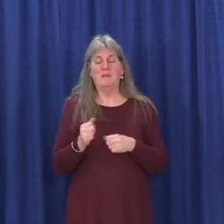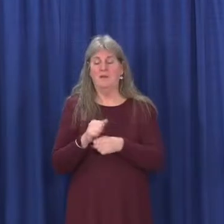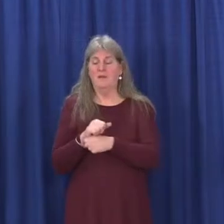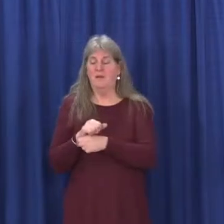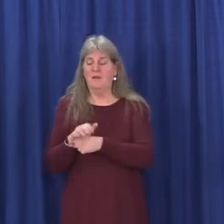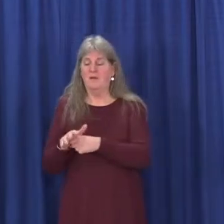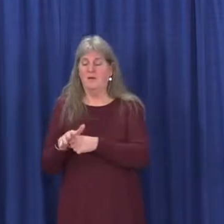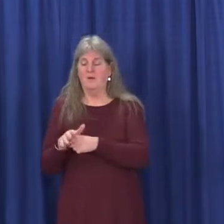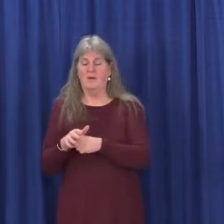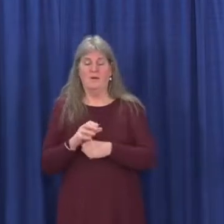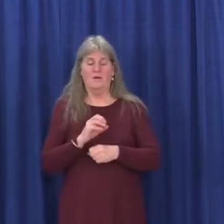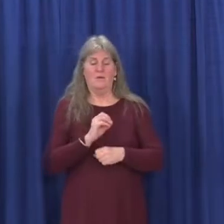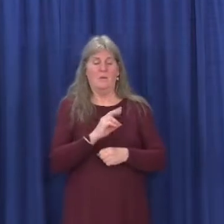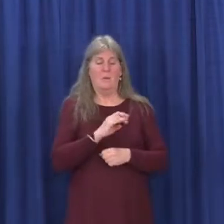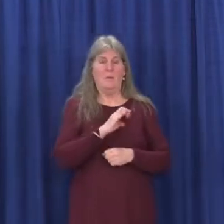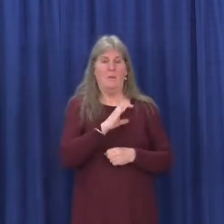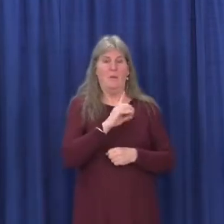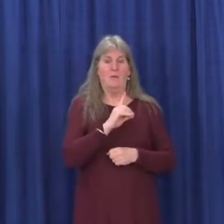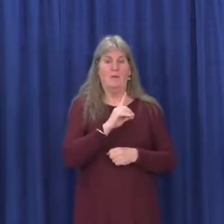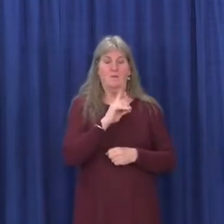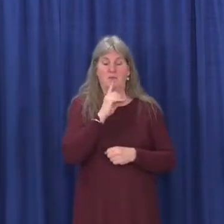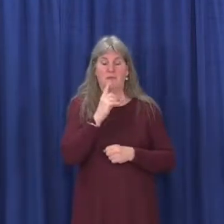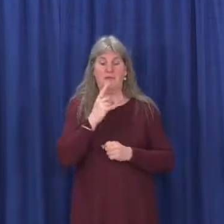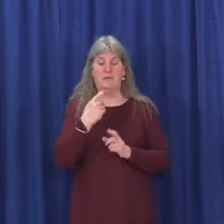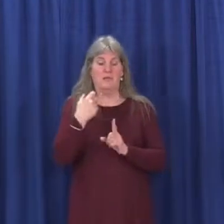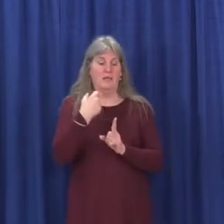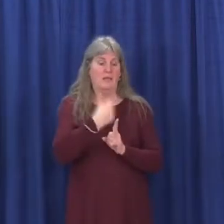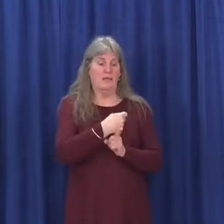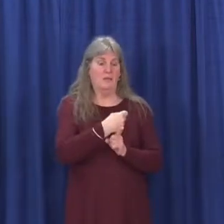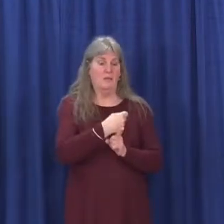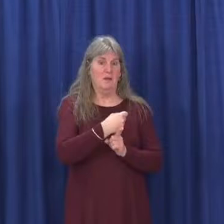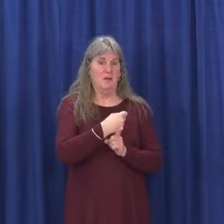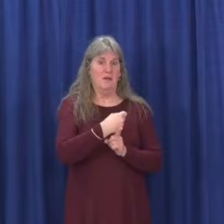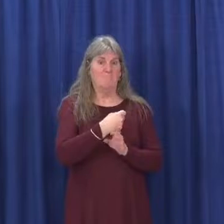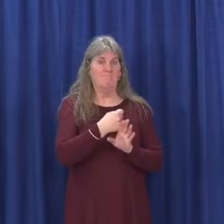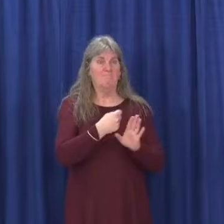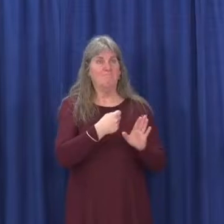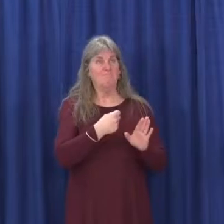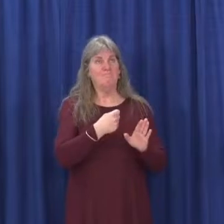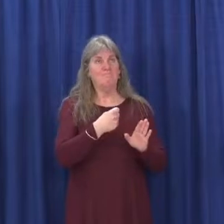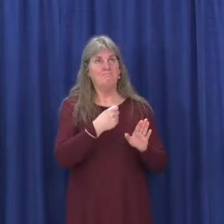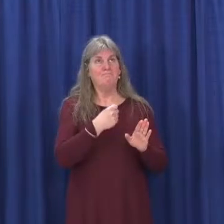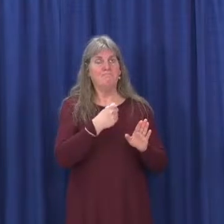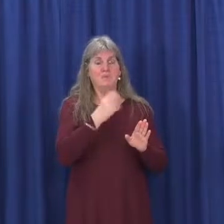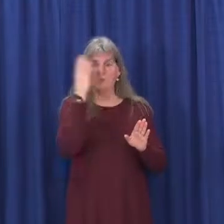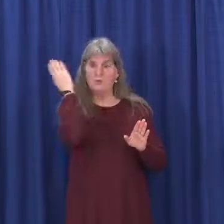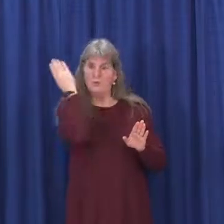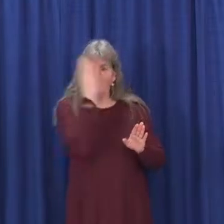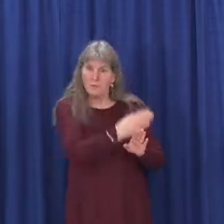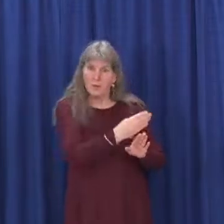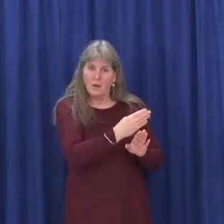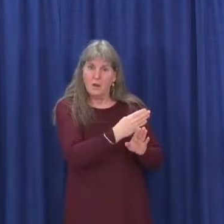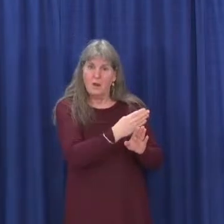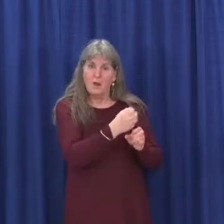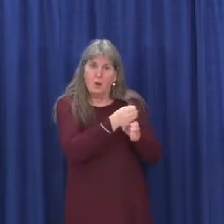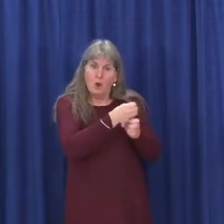certain at this time. I would urge people not to make really strong causal associations,